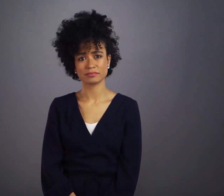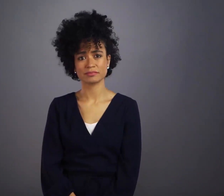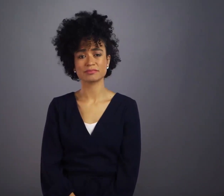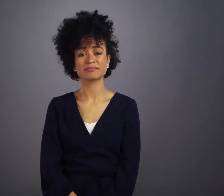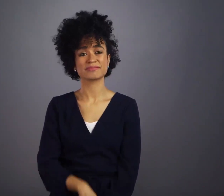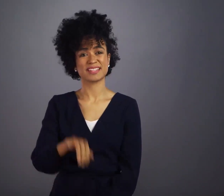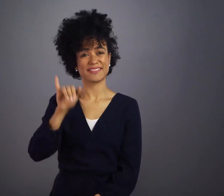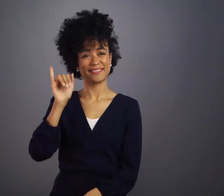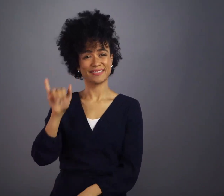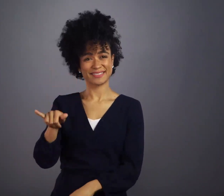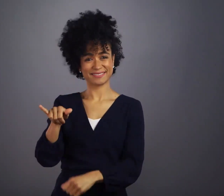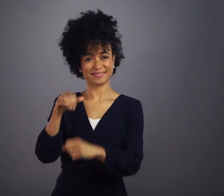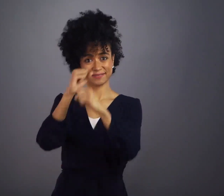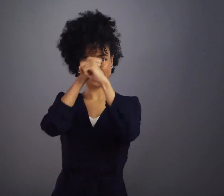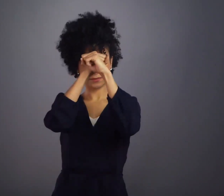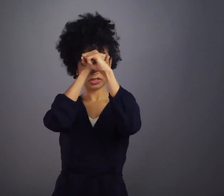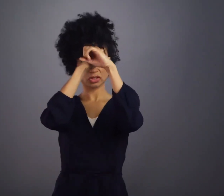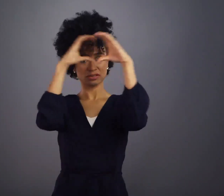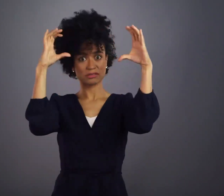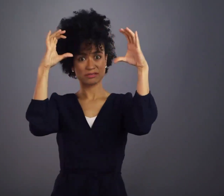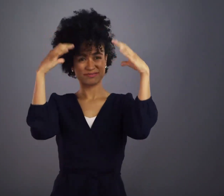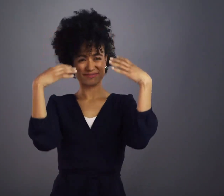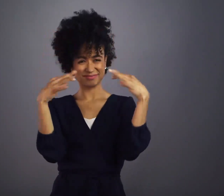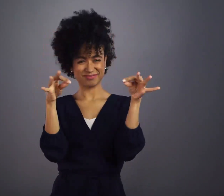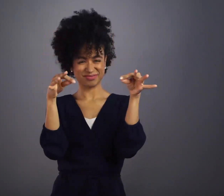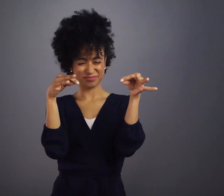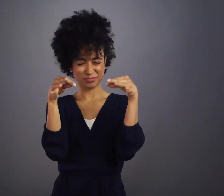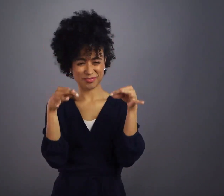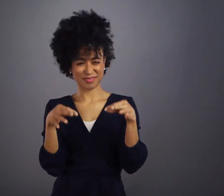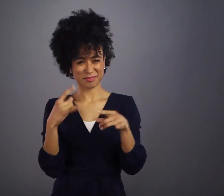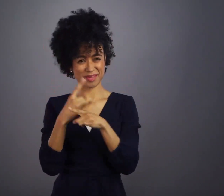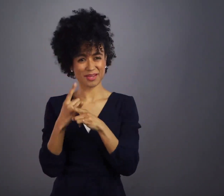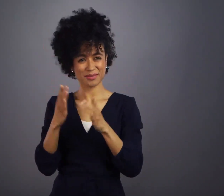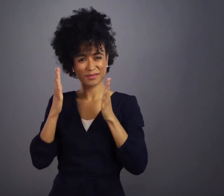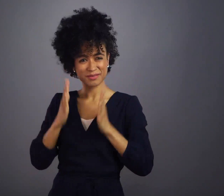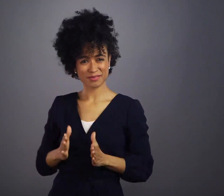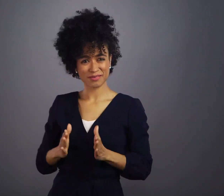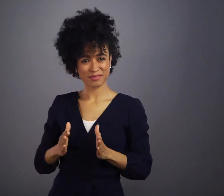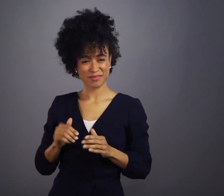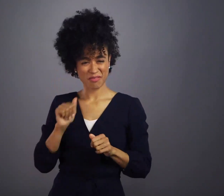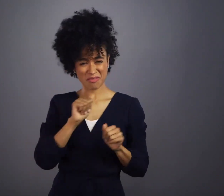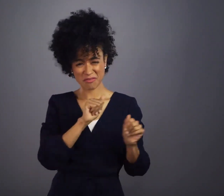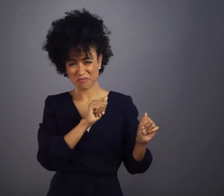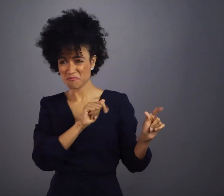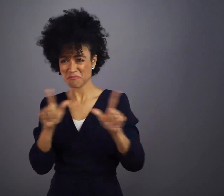This is by no means a comprehensive picture of the true alcoholic, as our behavior patterns vary.